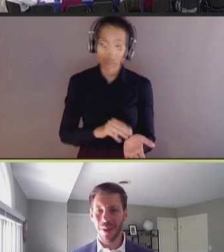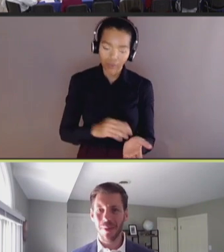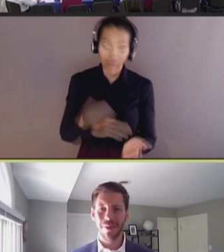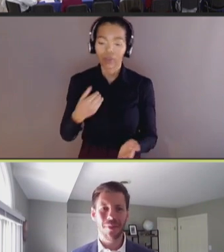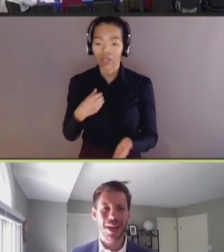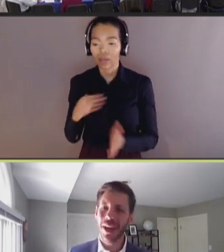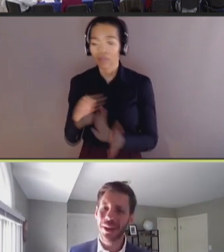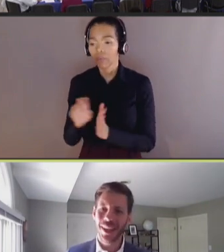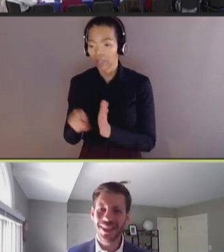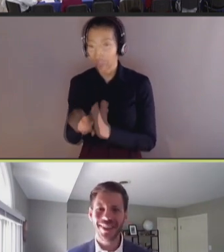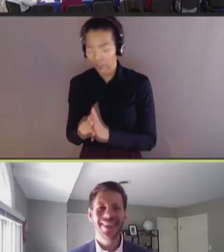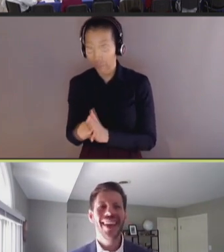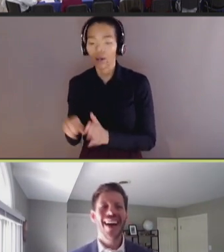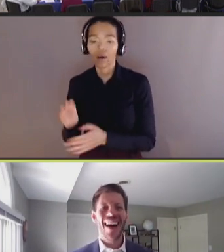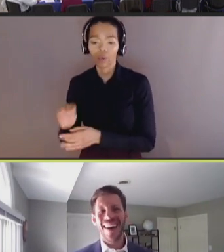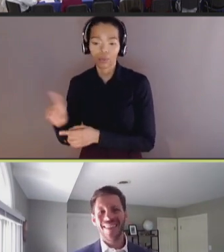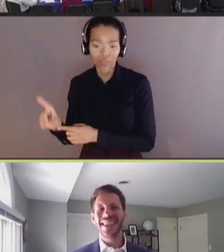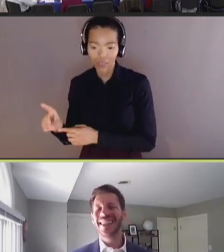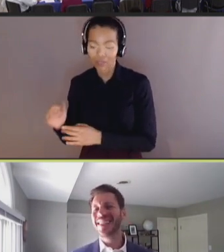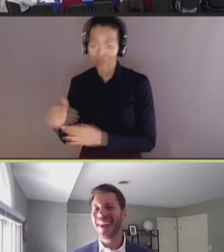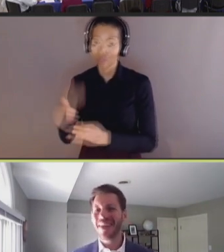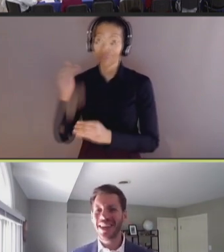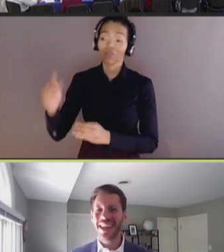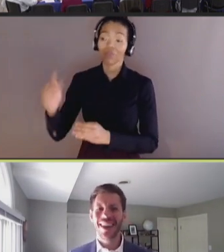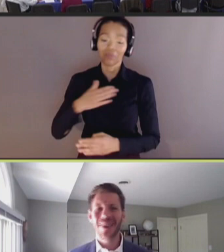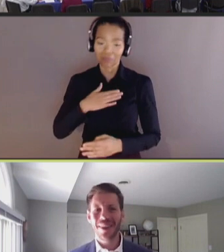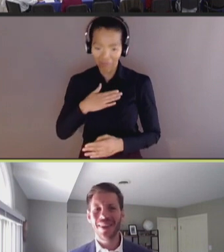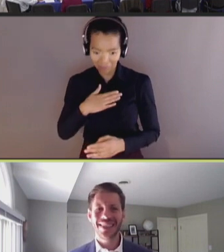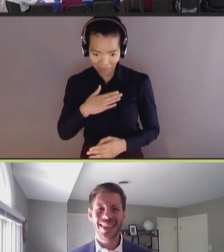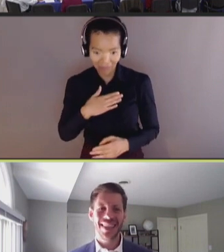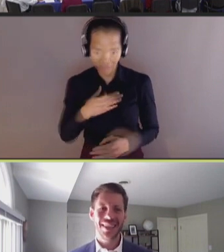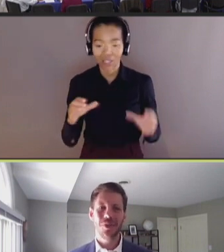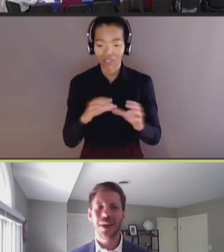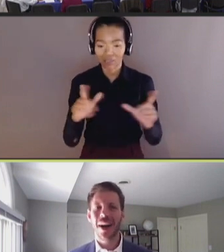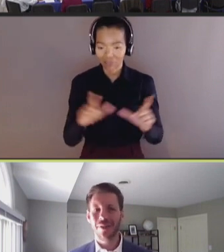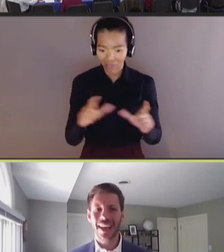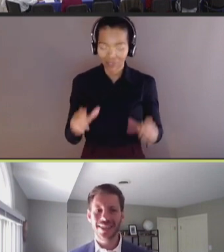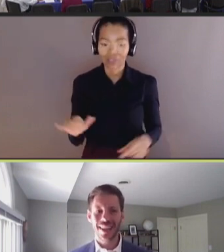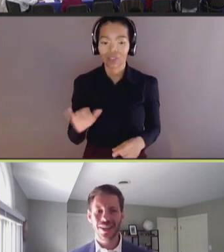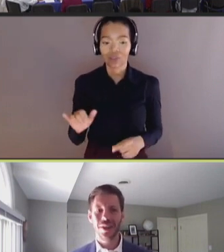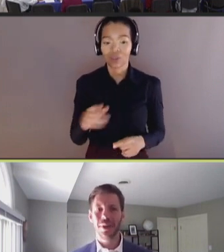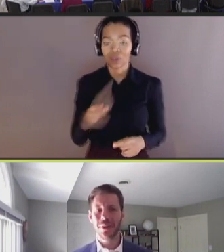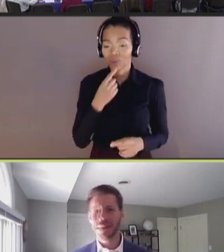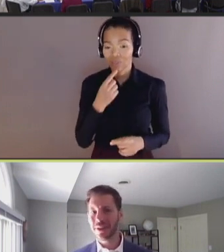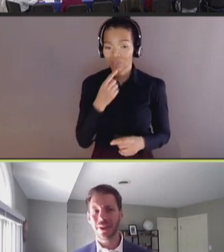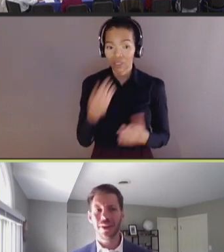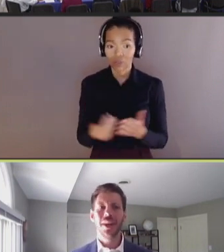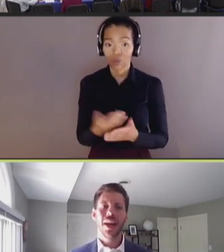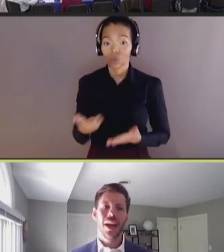above and beyond my credentials. CDC recommends that the pneumococcal vaccination be administered